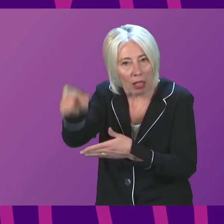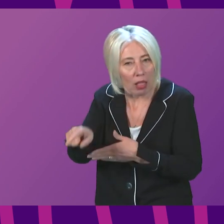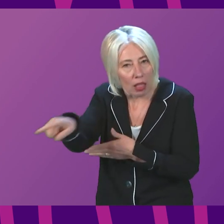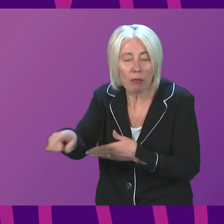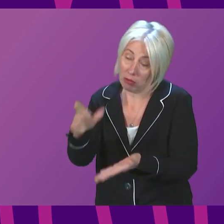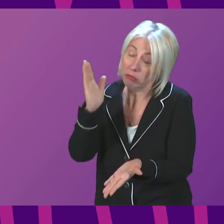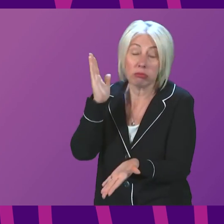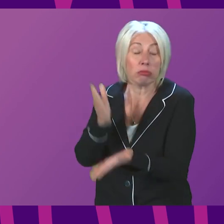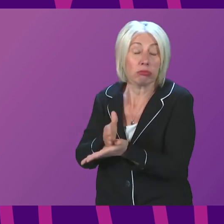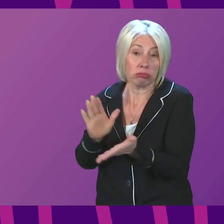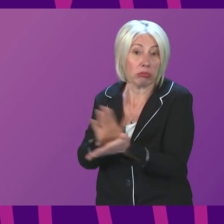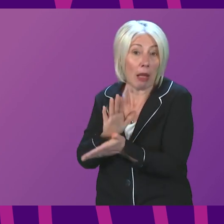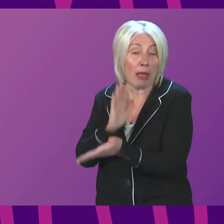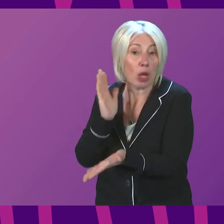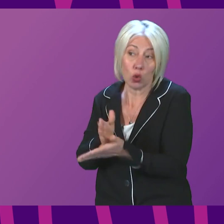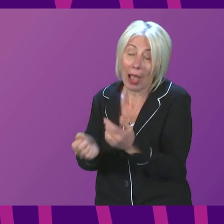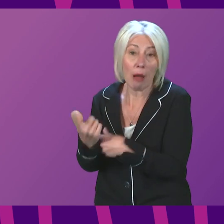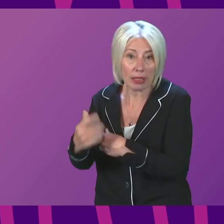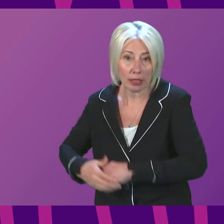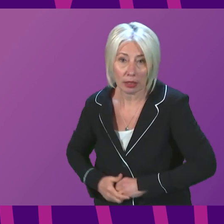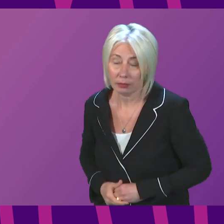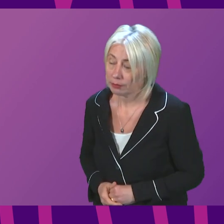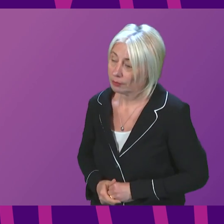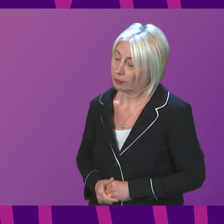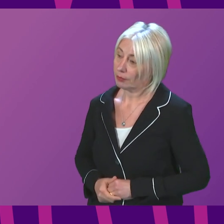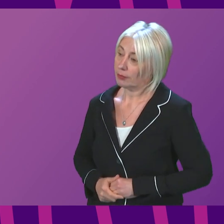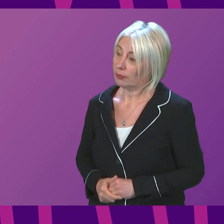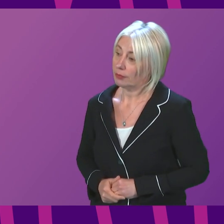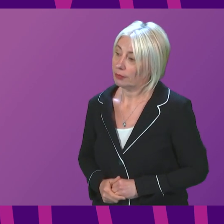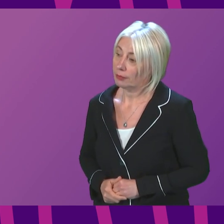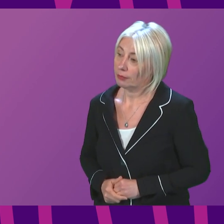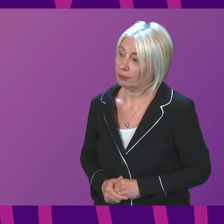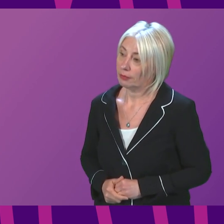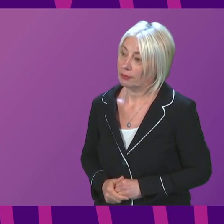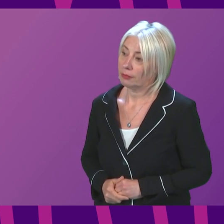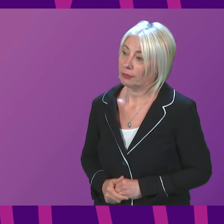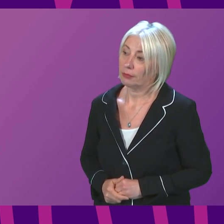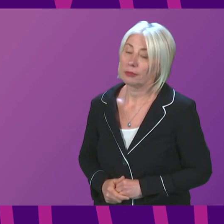to ensure that that is done.